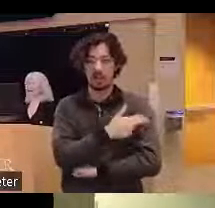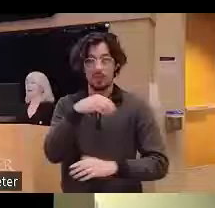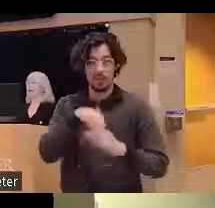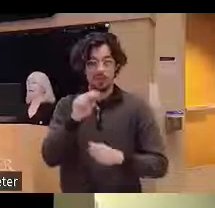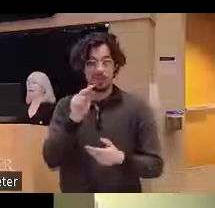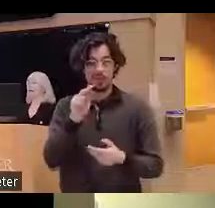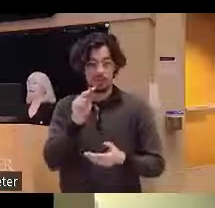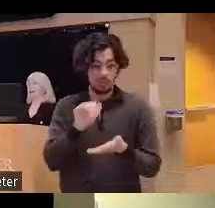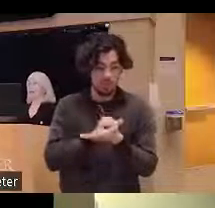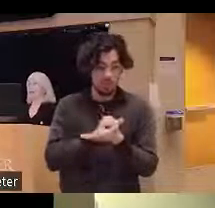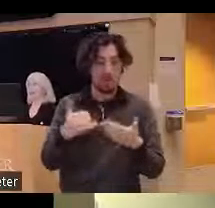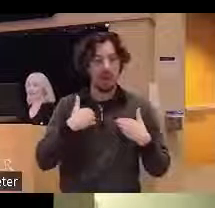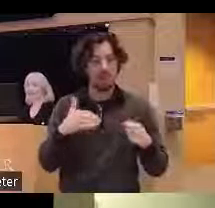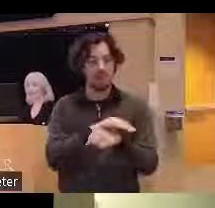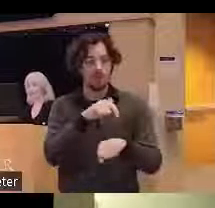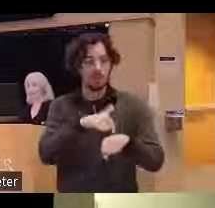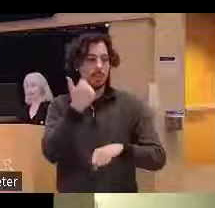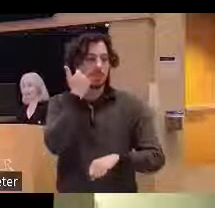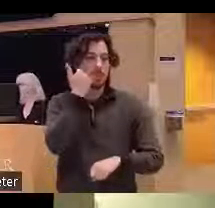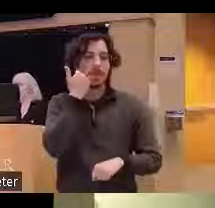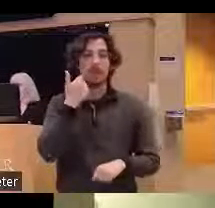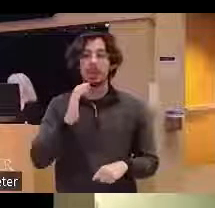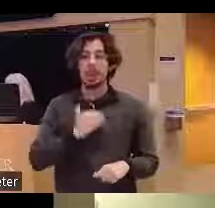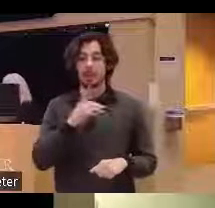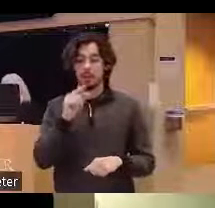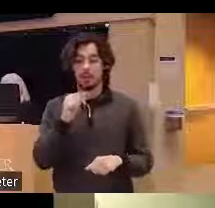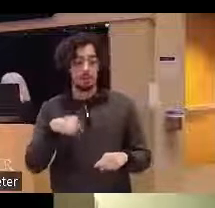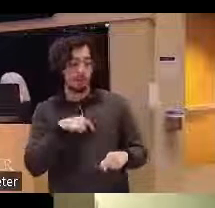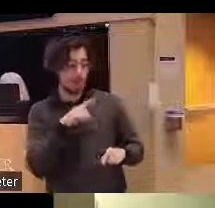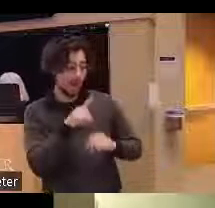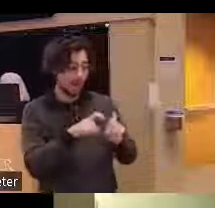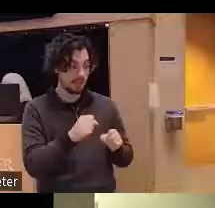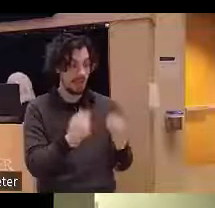and in our data we actually asked how many times a day they brushed their teeth if at all and it did